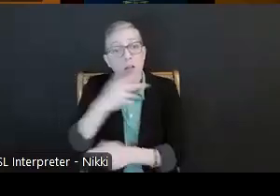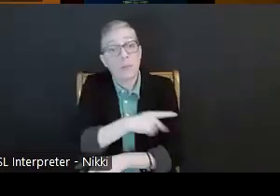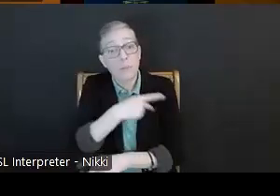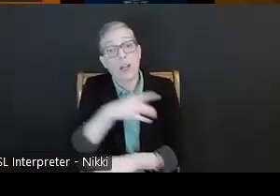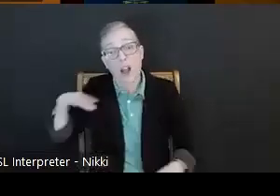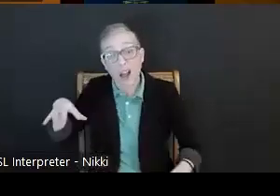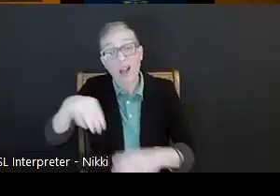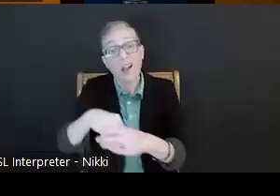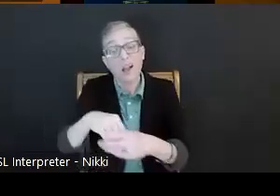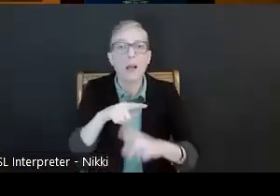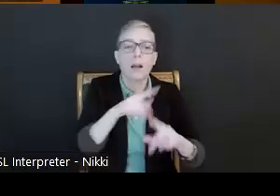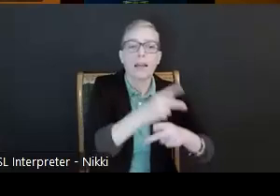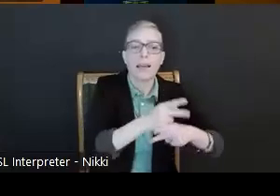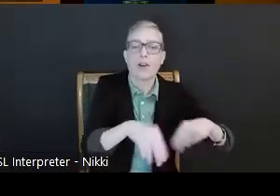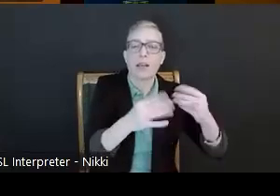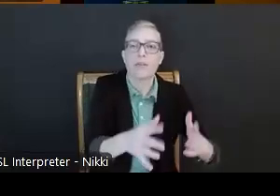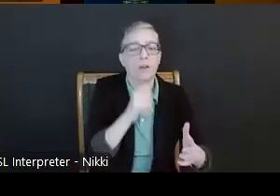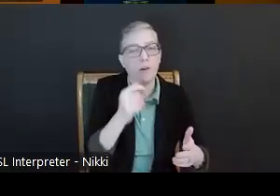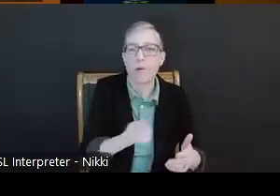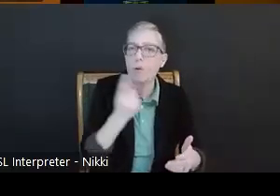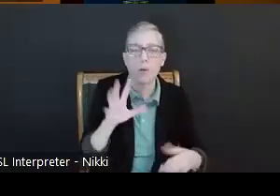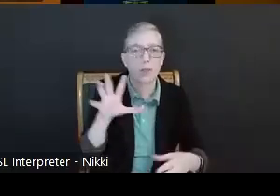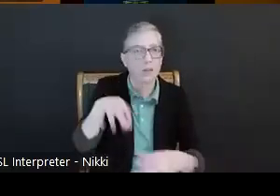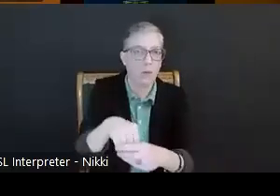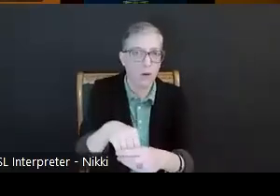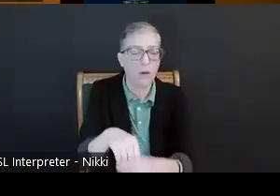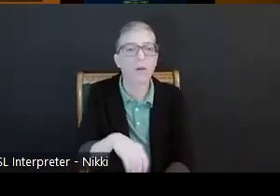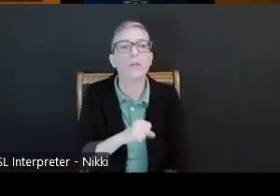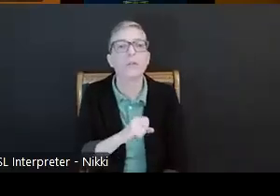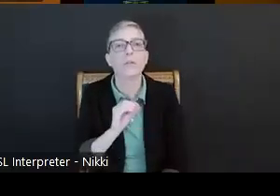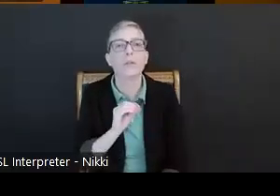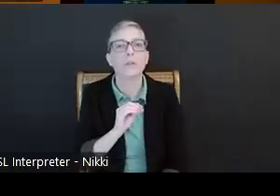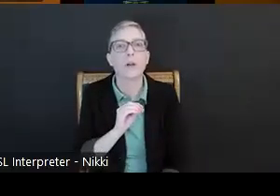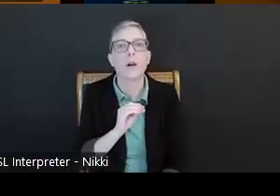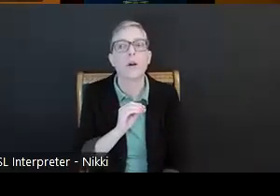the questions even in those interventions may still fully address the patient and